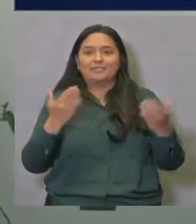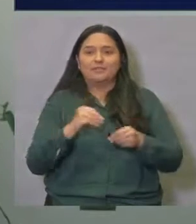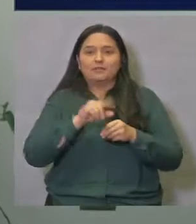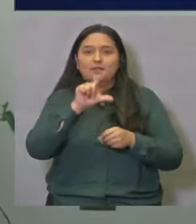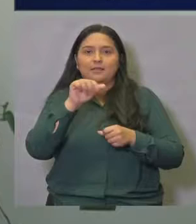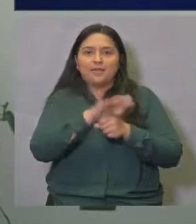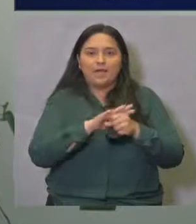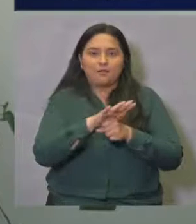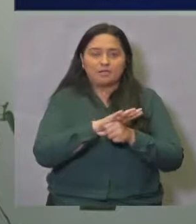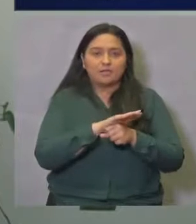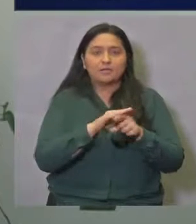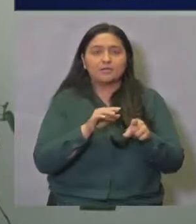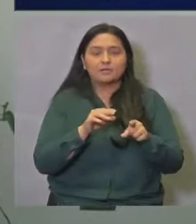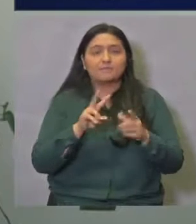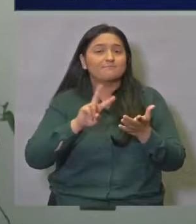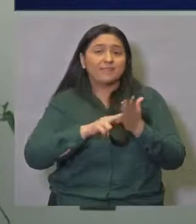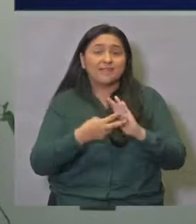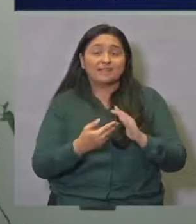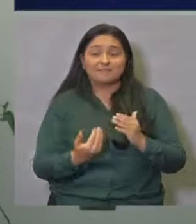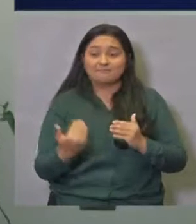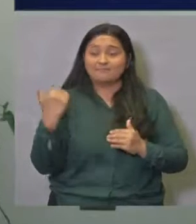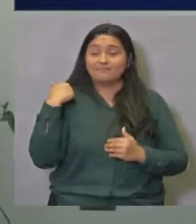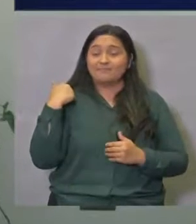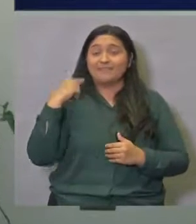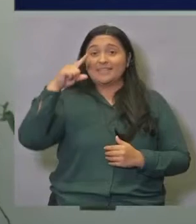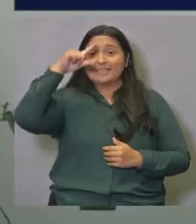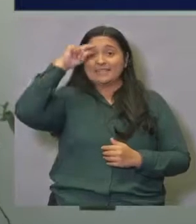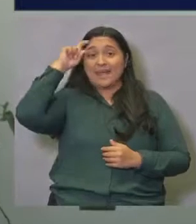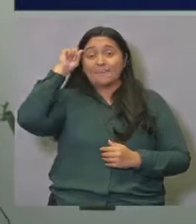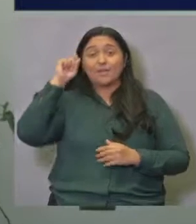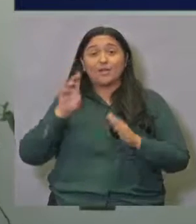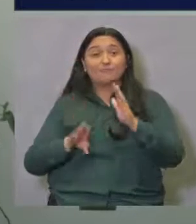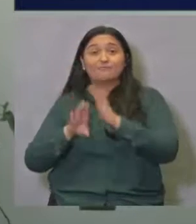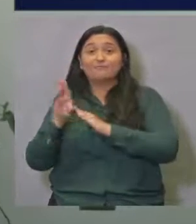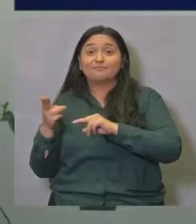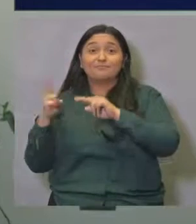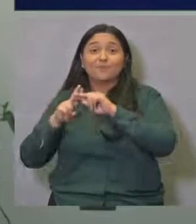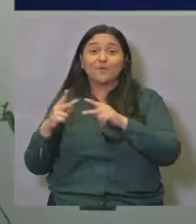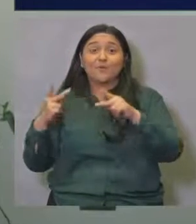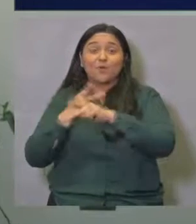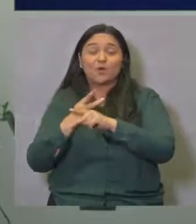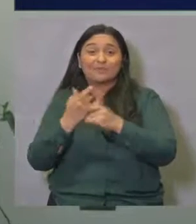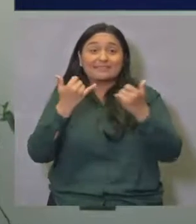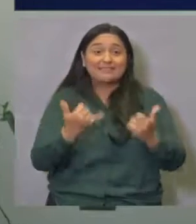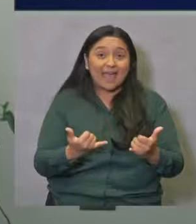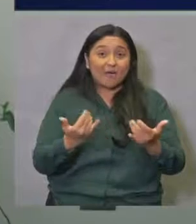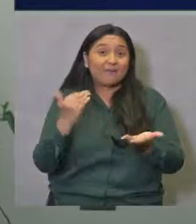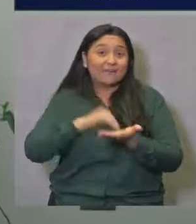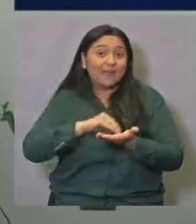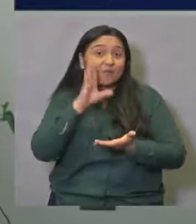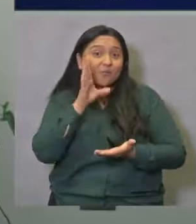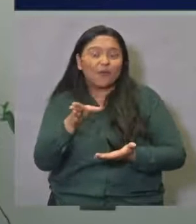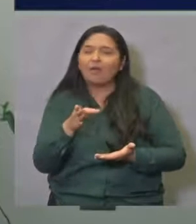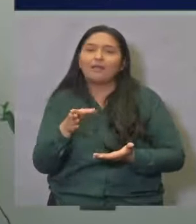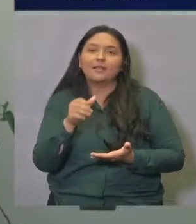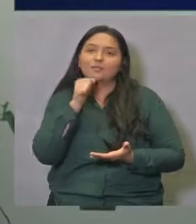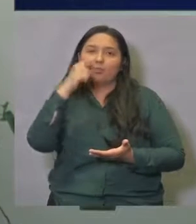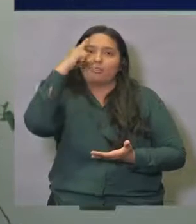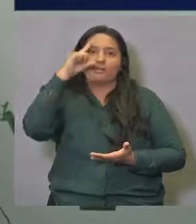COUNTY, WE NEVER GET BACK TO THE